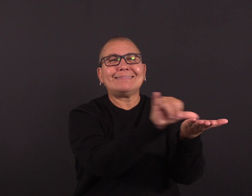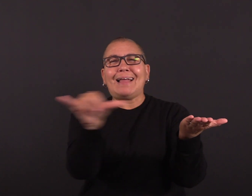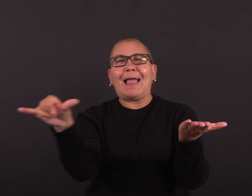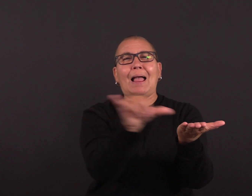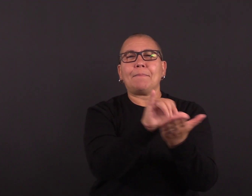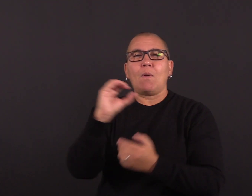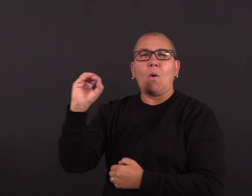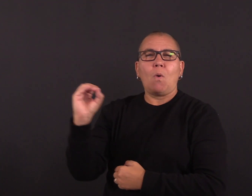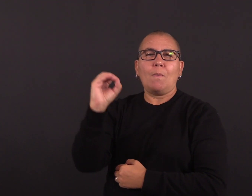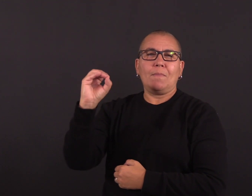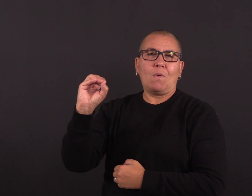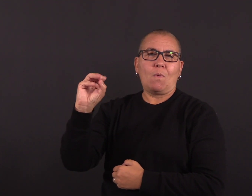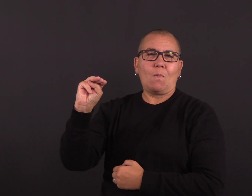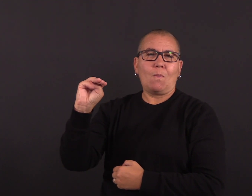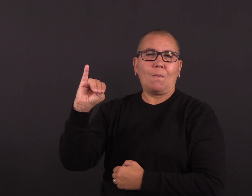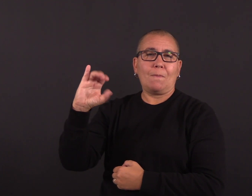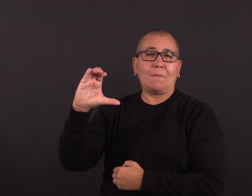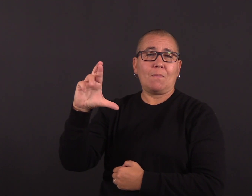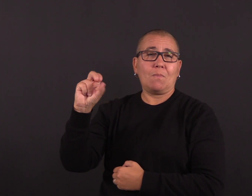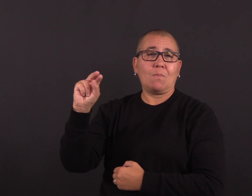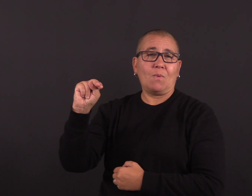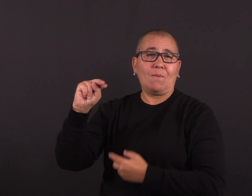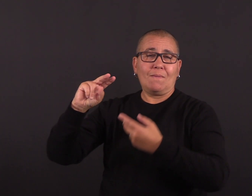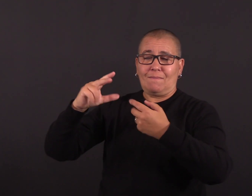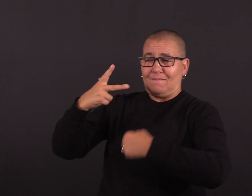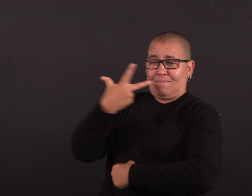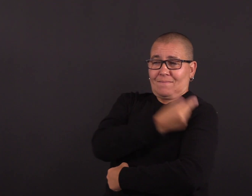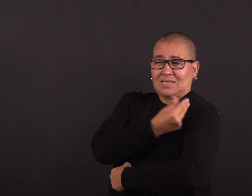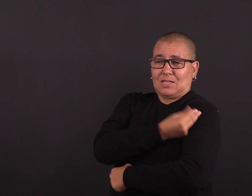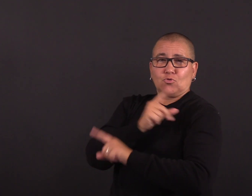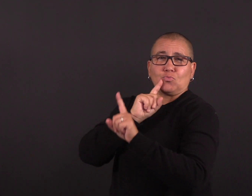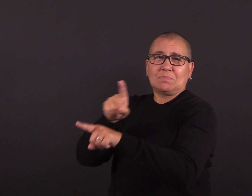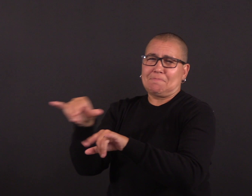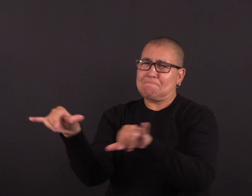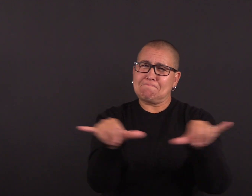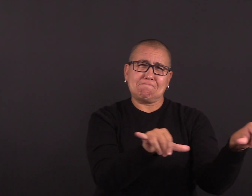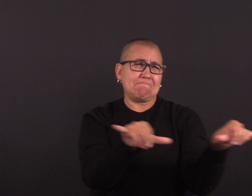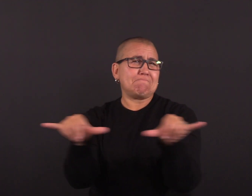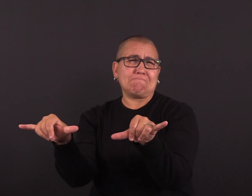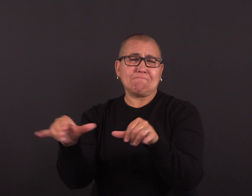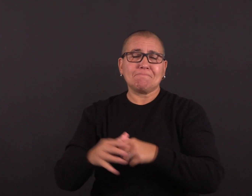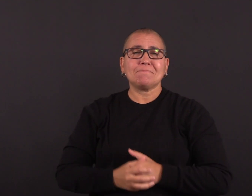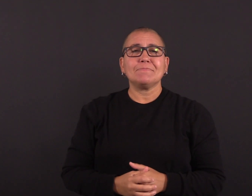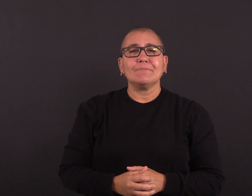if one of the strains becomes more prevalent. The Food and Drug Administration has so far not